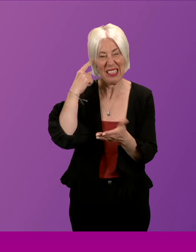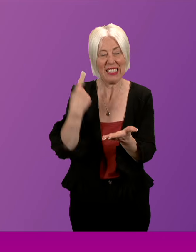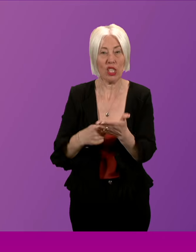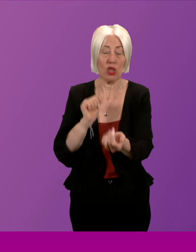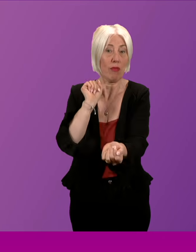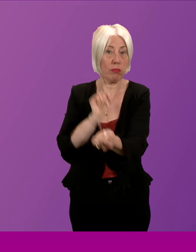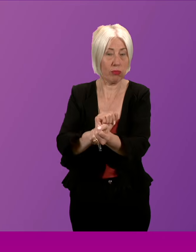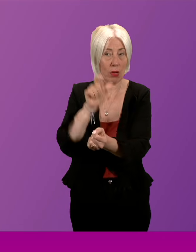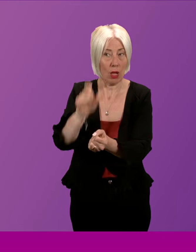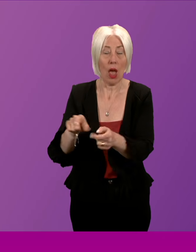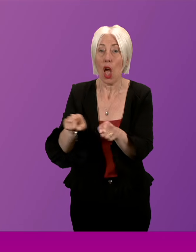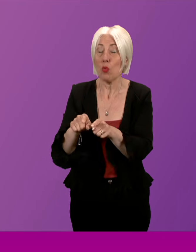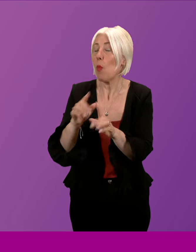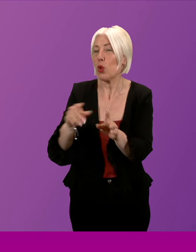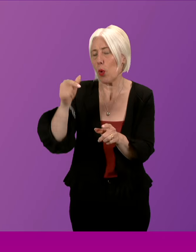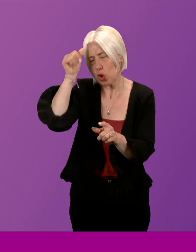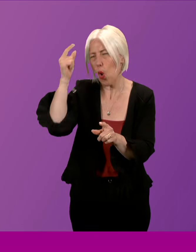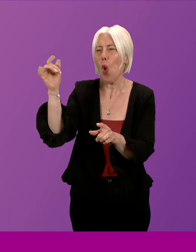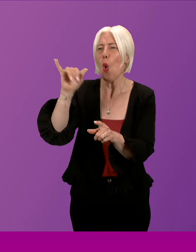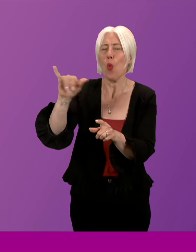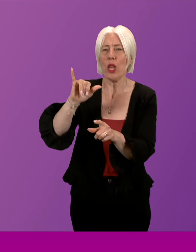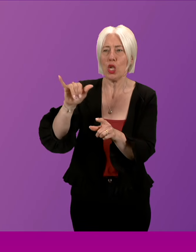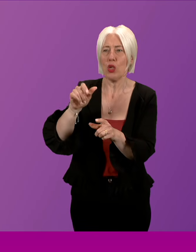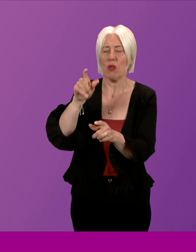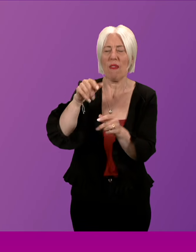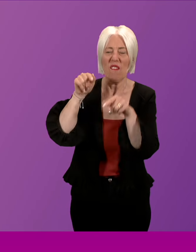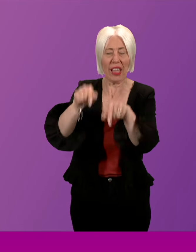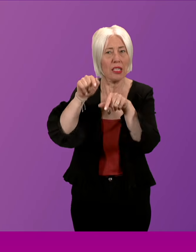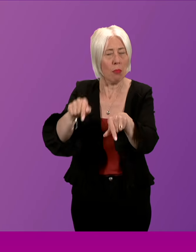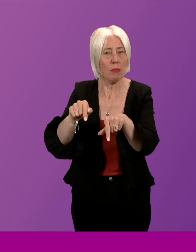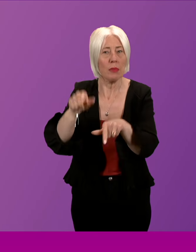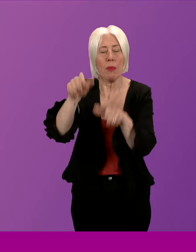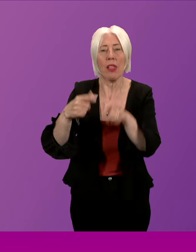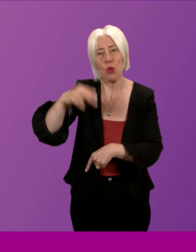to identify victims who have not chosen to put their identity in the public domain.